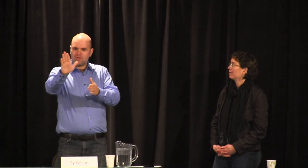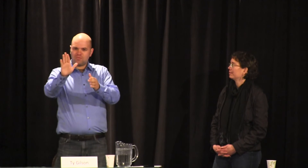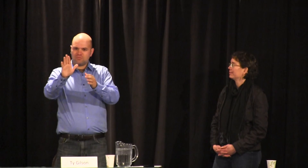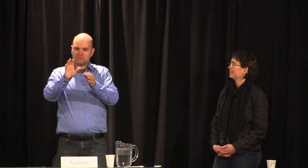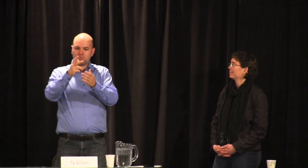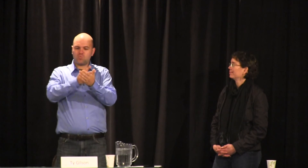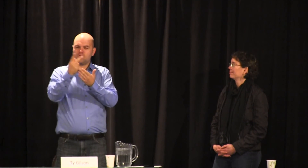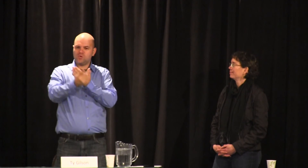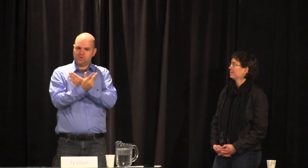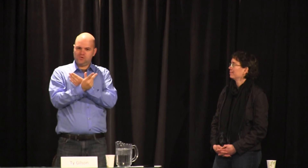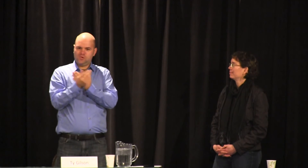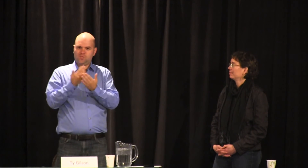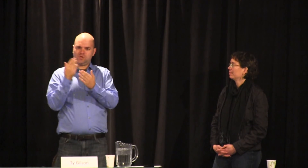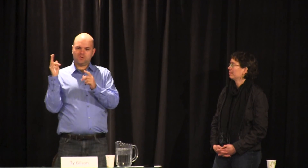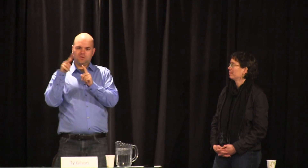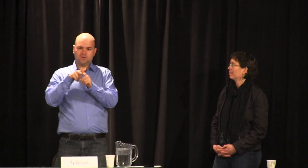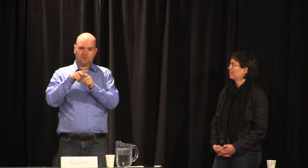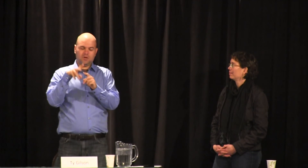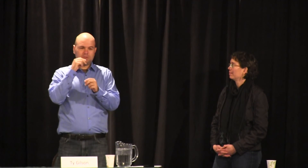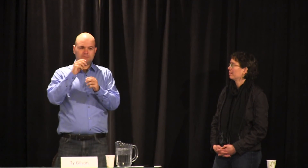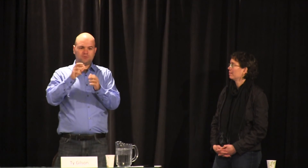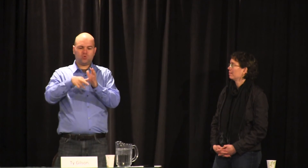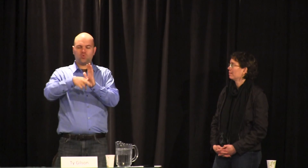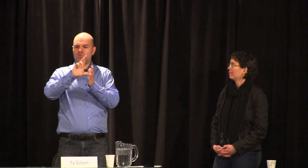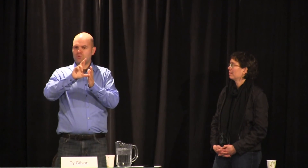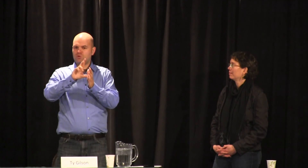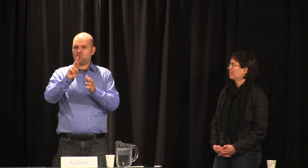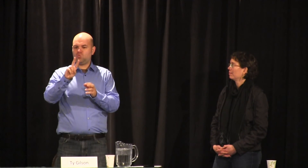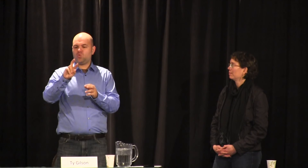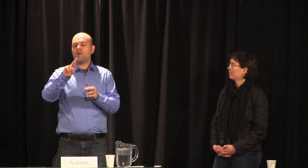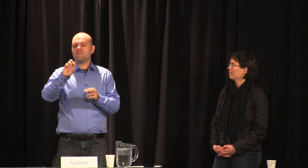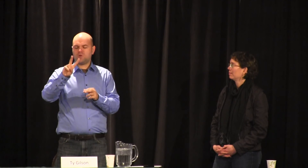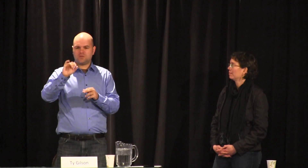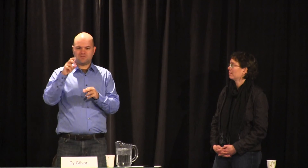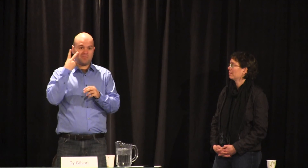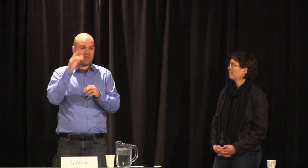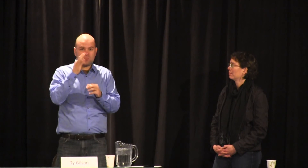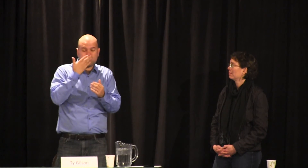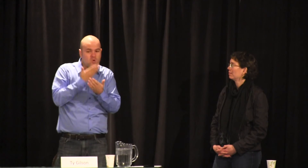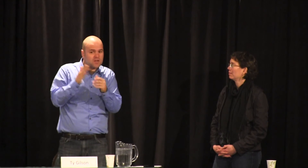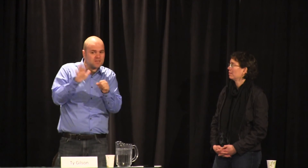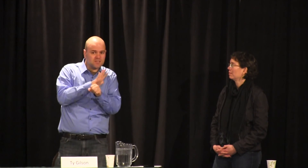to make sure they really check with the program before they even apply there.